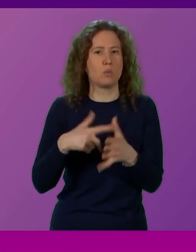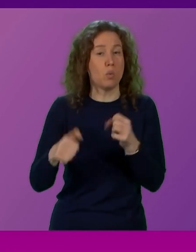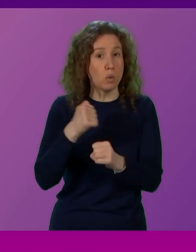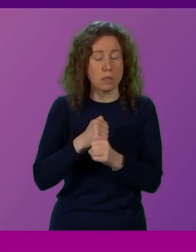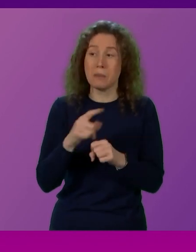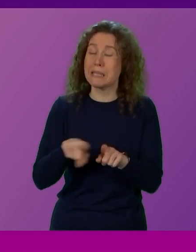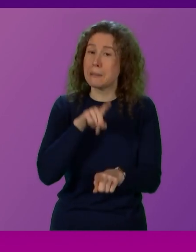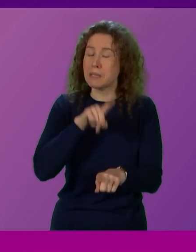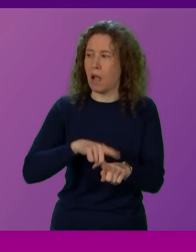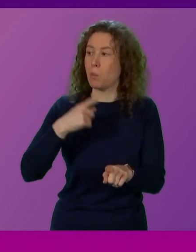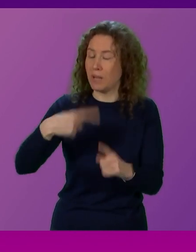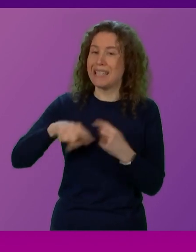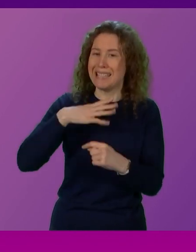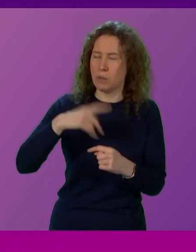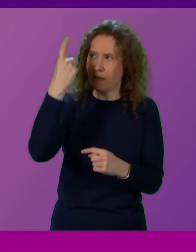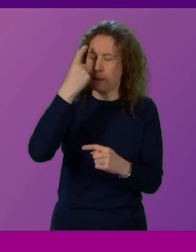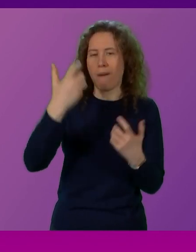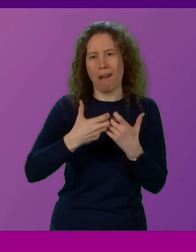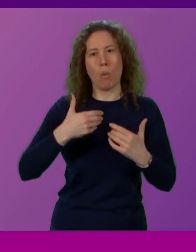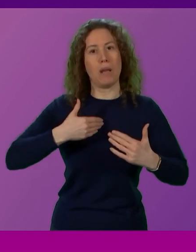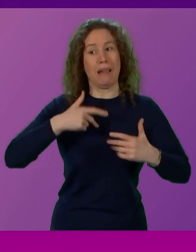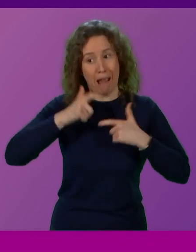that we should collectively look at how we can now build on that.